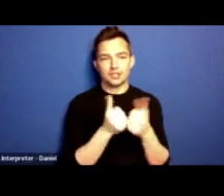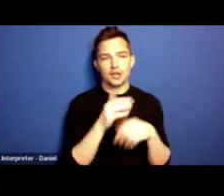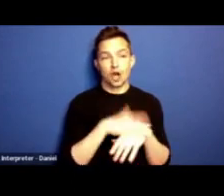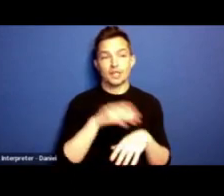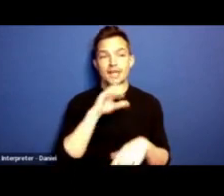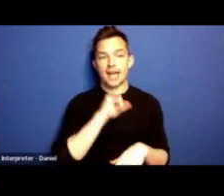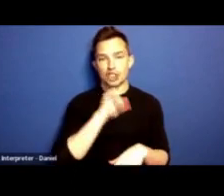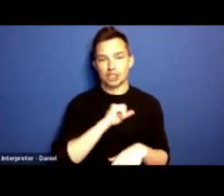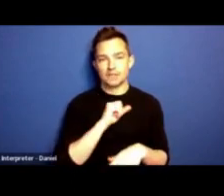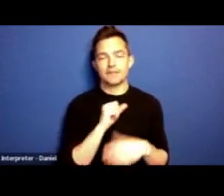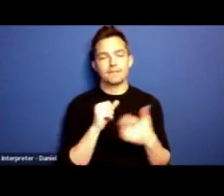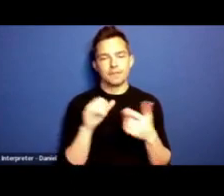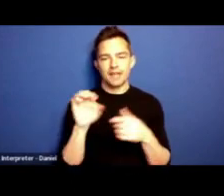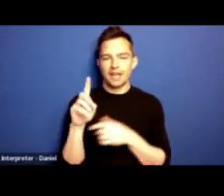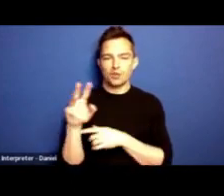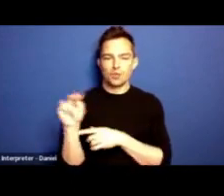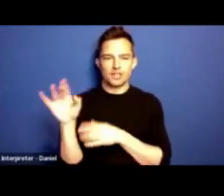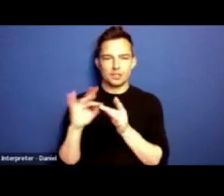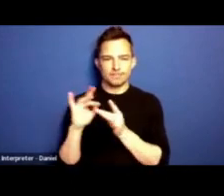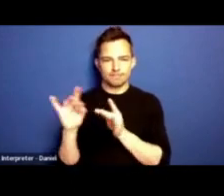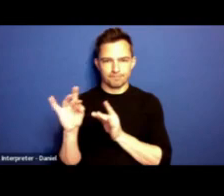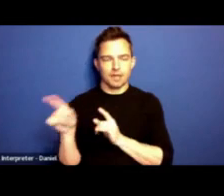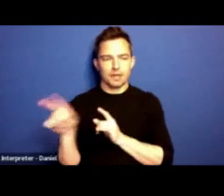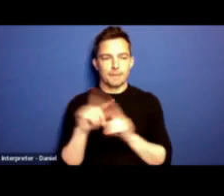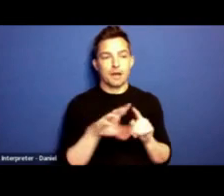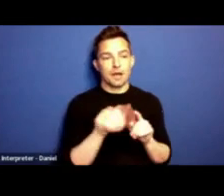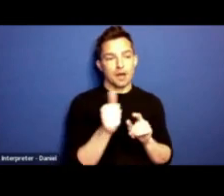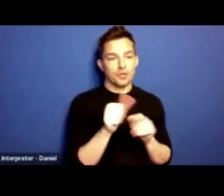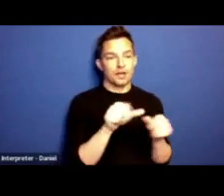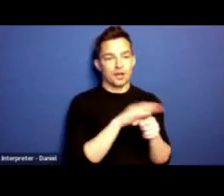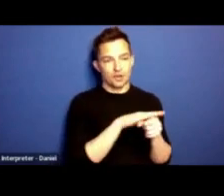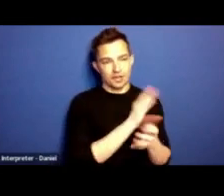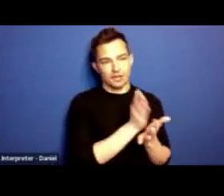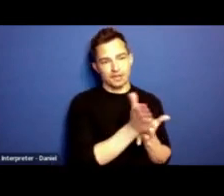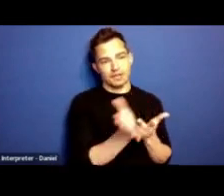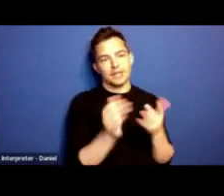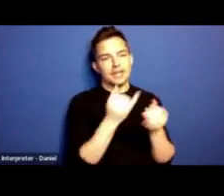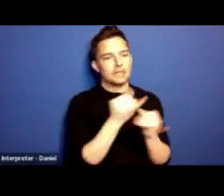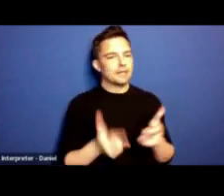Edwin noted. But there are other nodes that include Independent Living Centers and some other